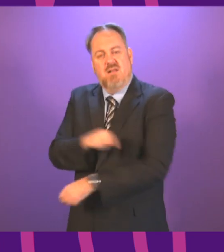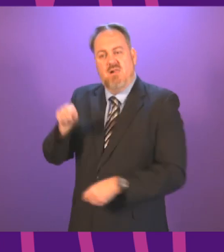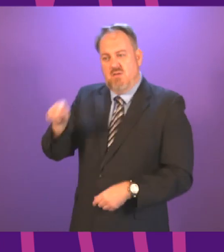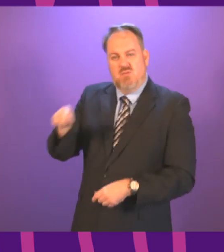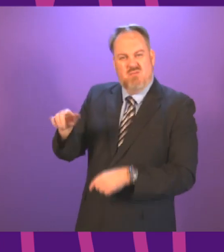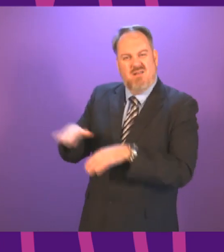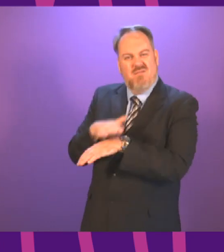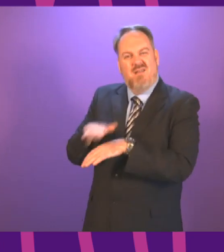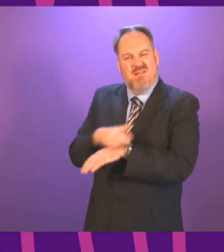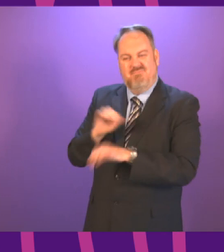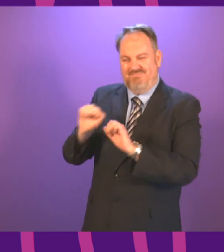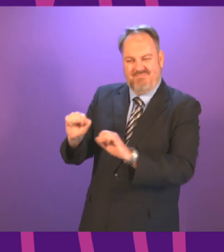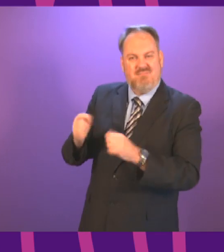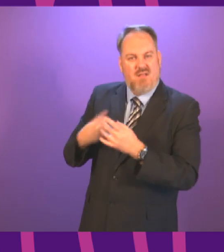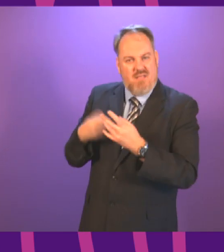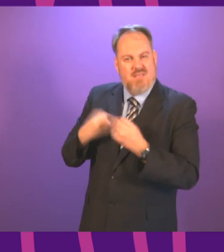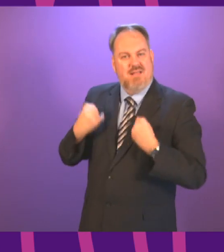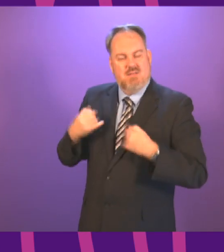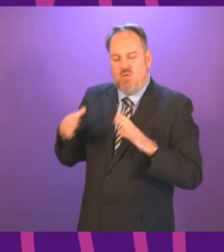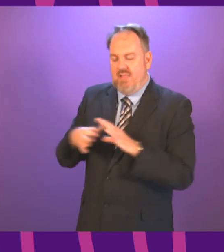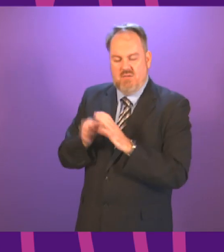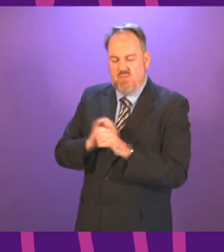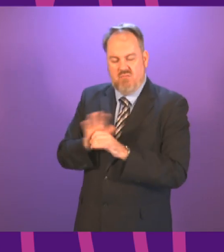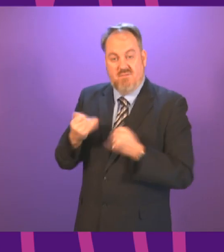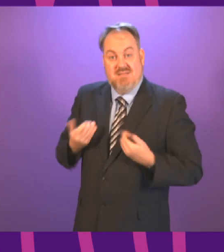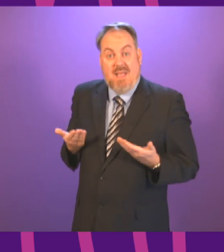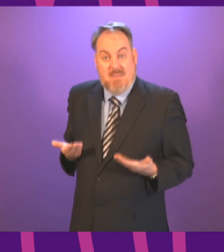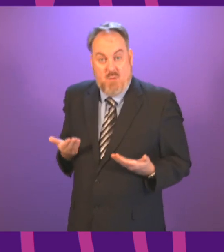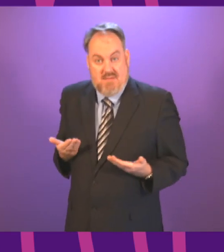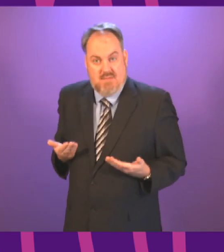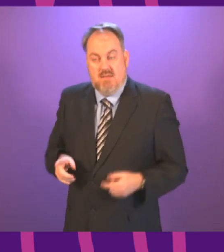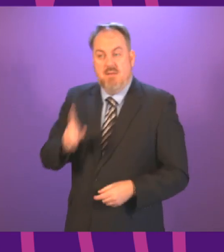Ruth Davidson is not being entirely accurate on the position on testing the over-70s. We